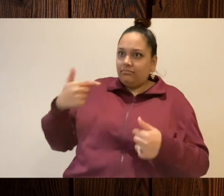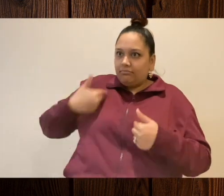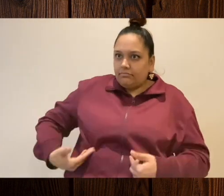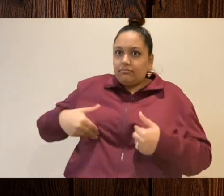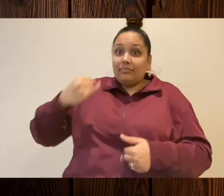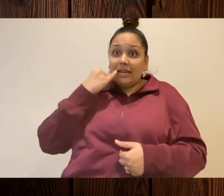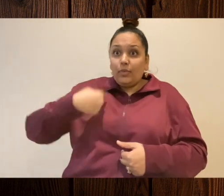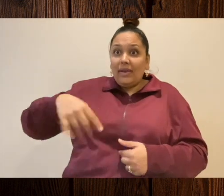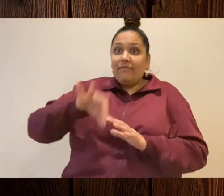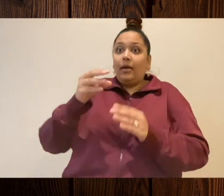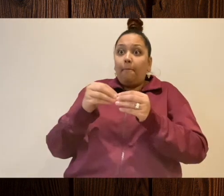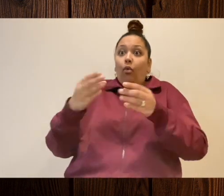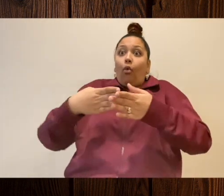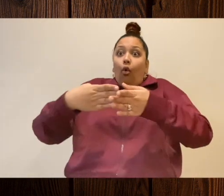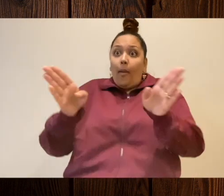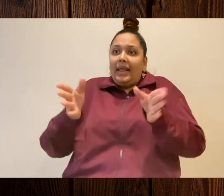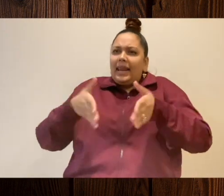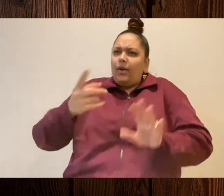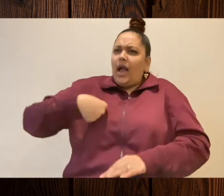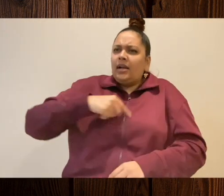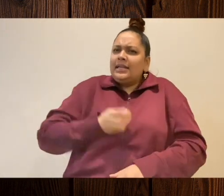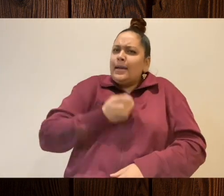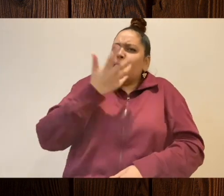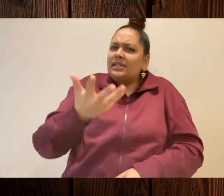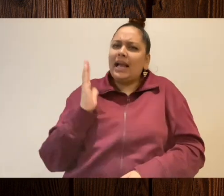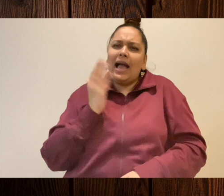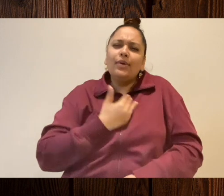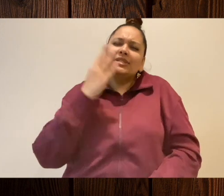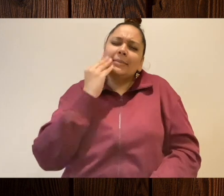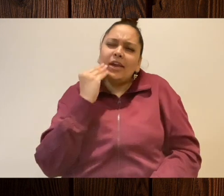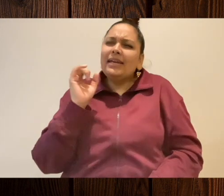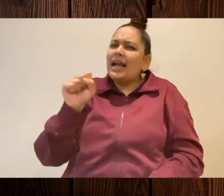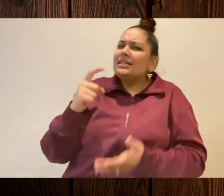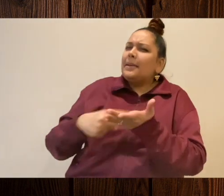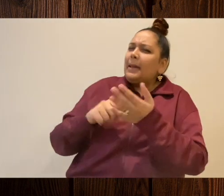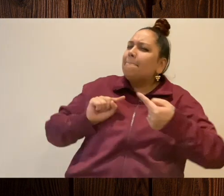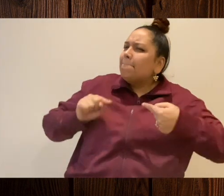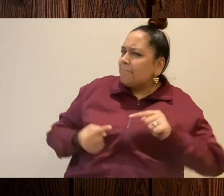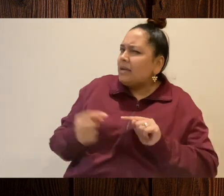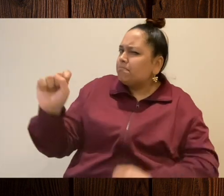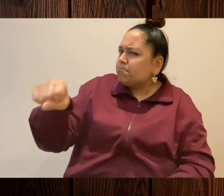also not apologising so much for saying